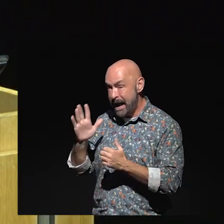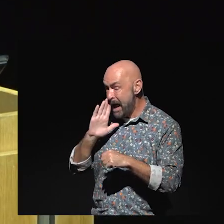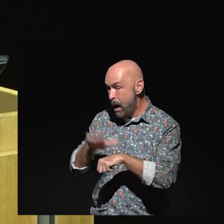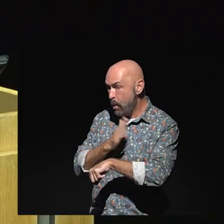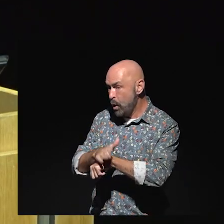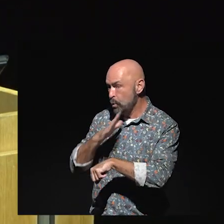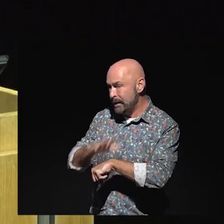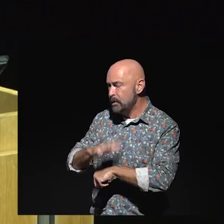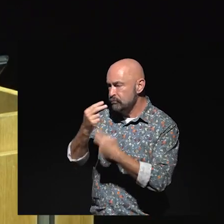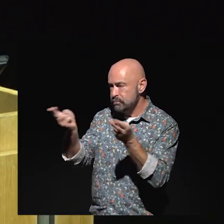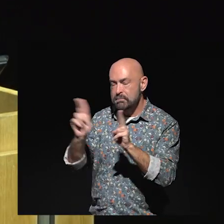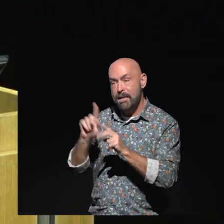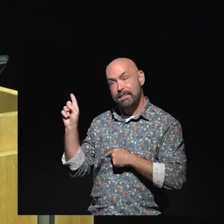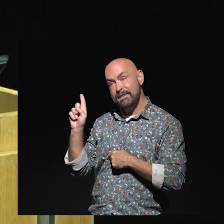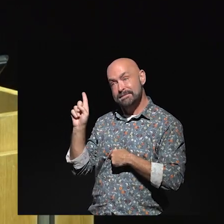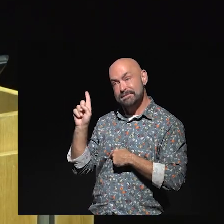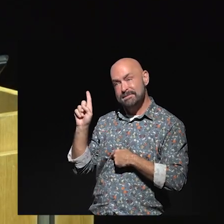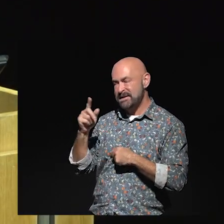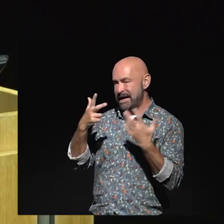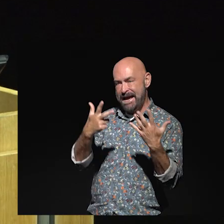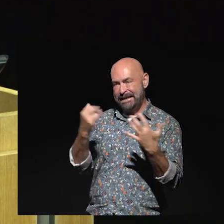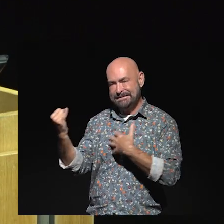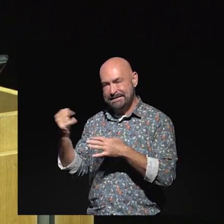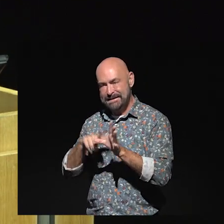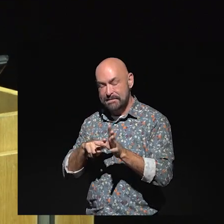In this case, the answer is 86 years.